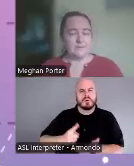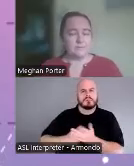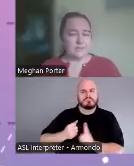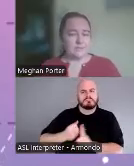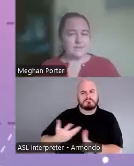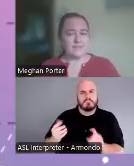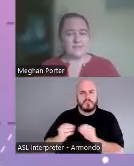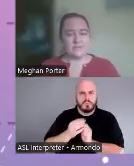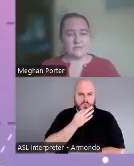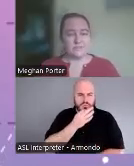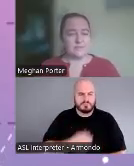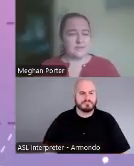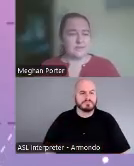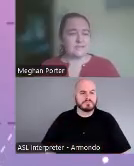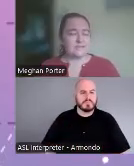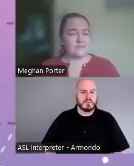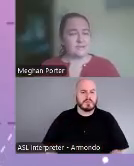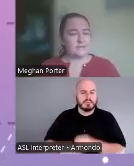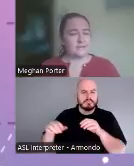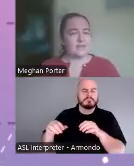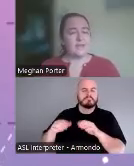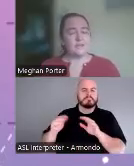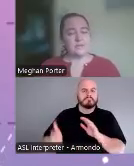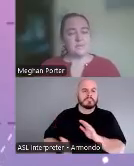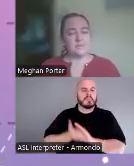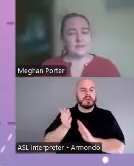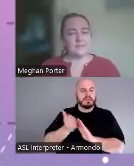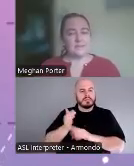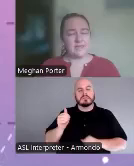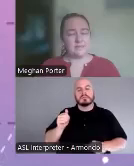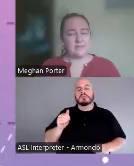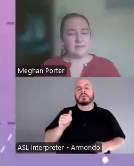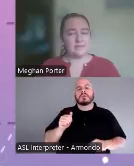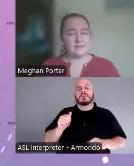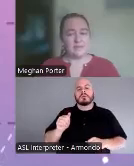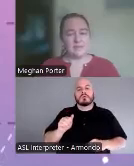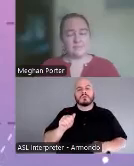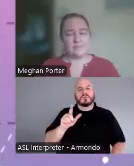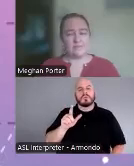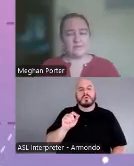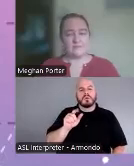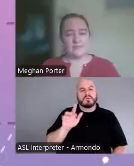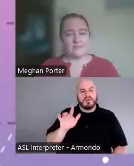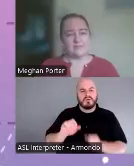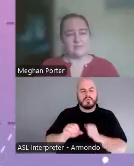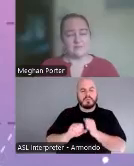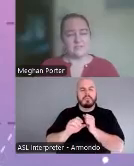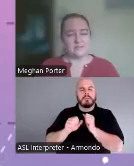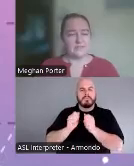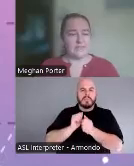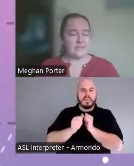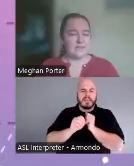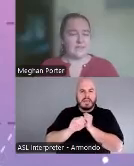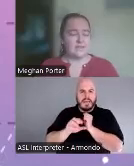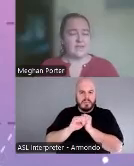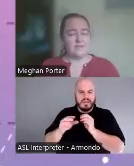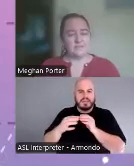but we conducted the social media accessibility 2025 mini-campaign leading up to the 35th anniversary of the ADA this